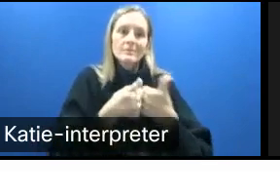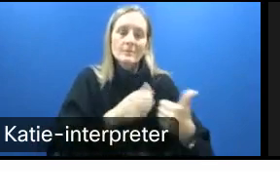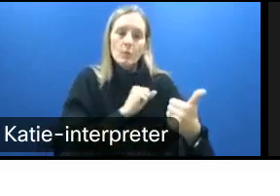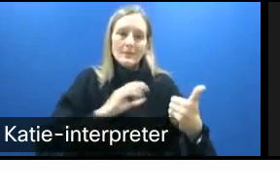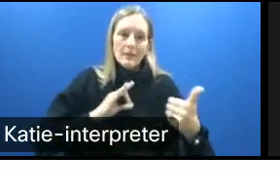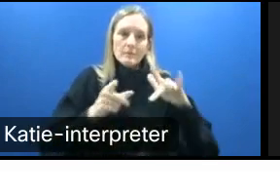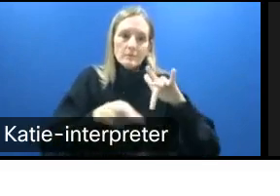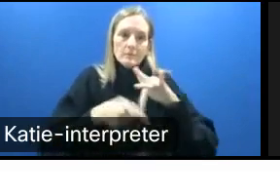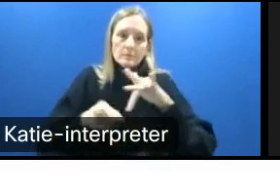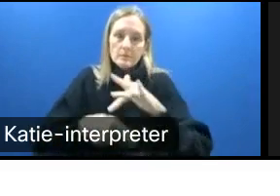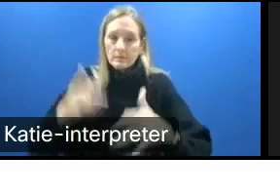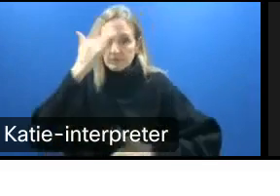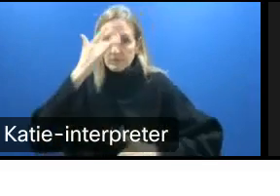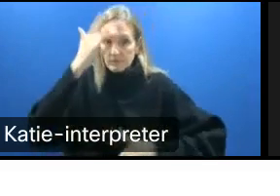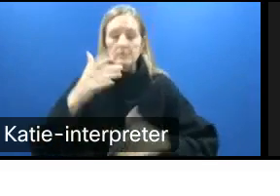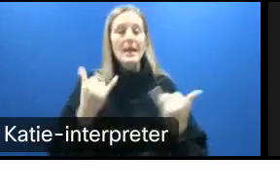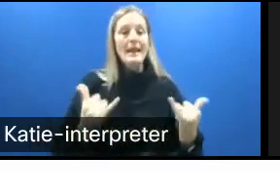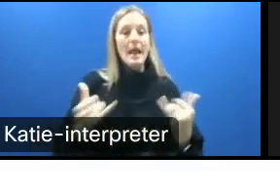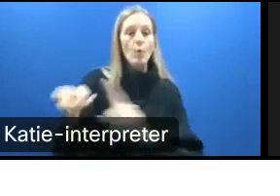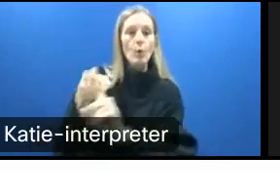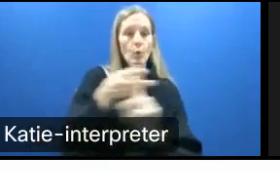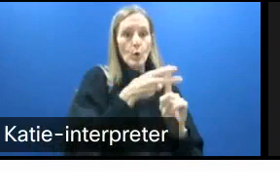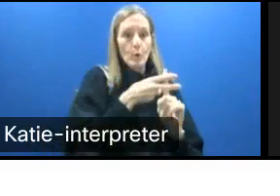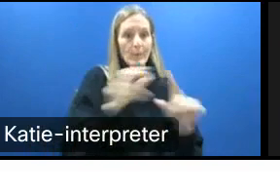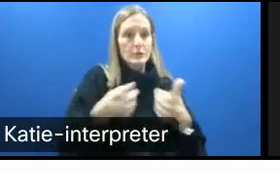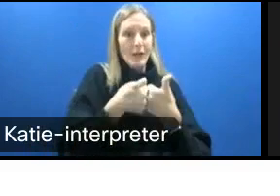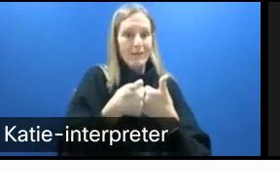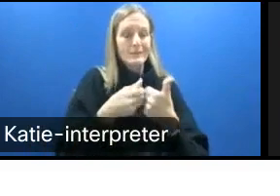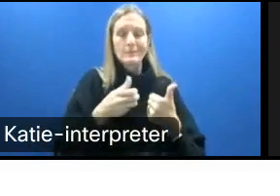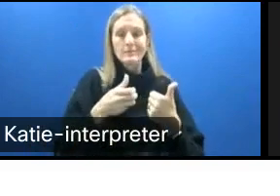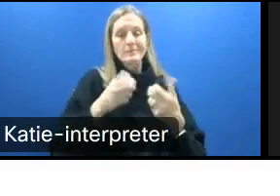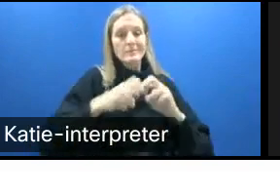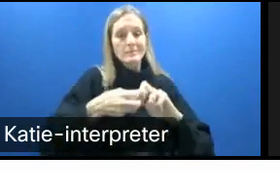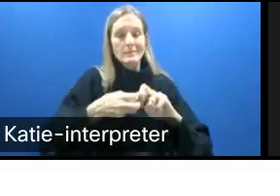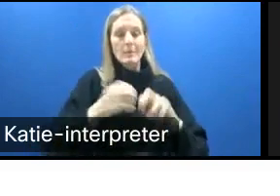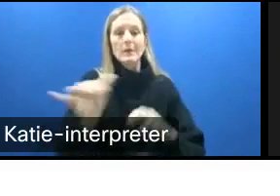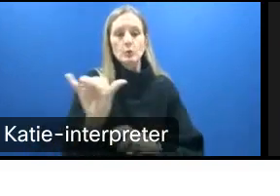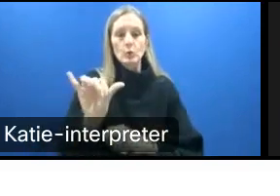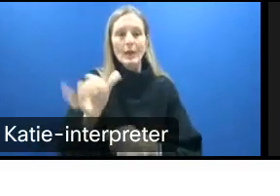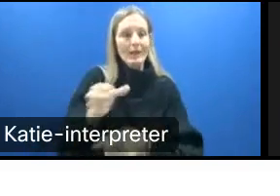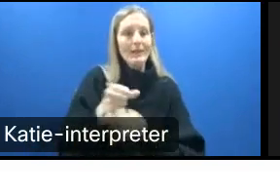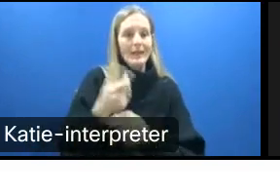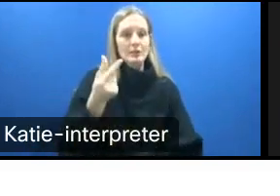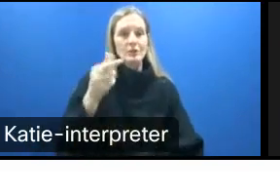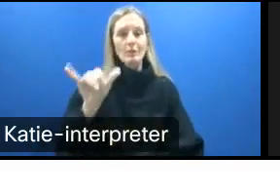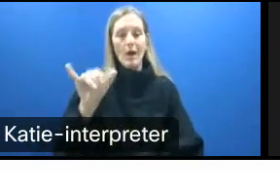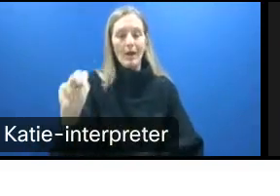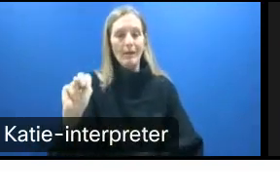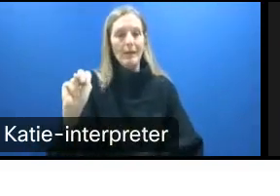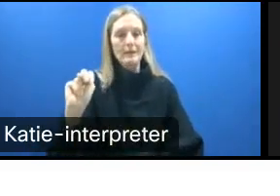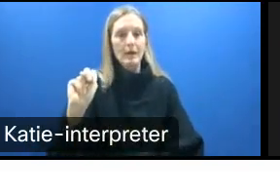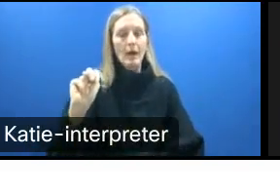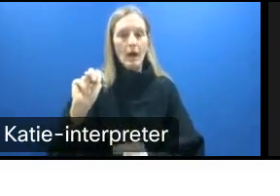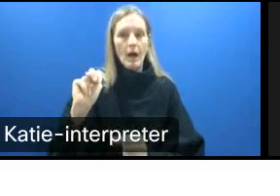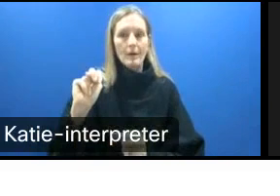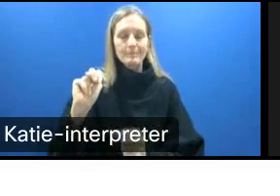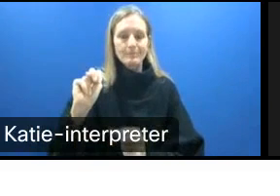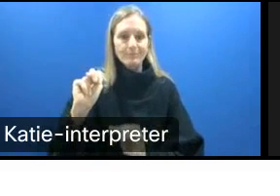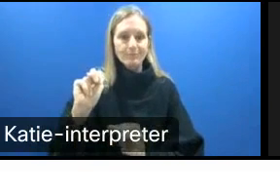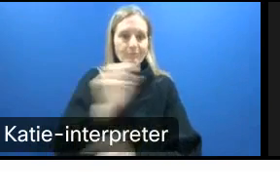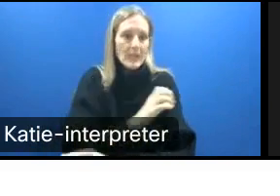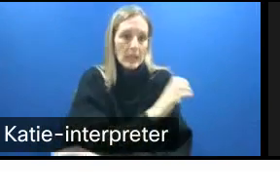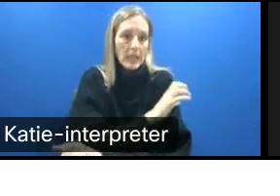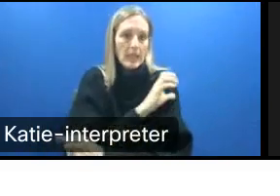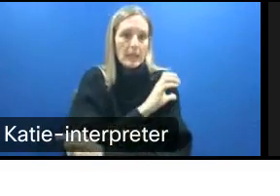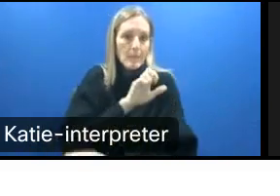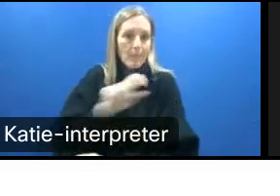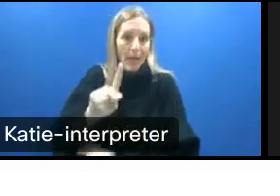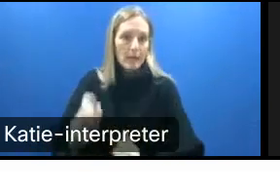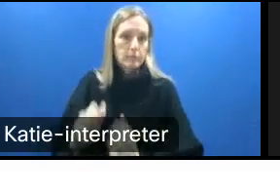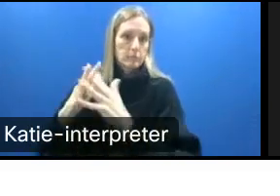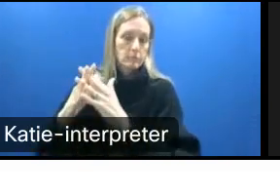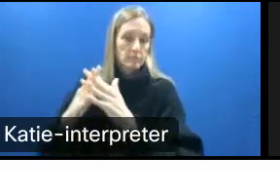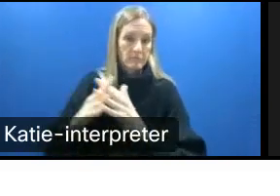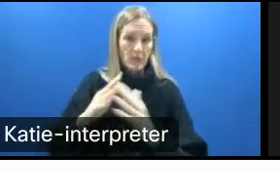And I see that the recruitment challenges is, the, there's a problem with competency is getting the GYN clinic back. Is there any up to date information on that as to when you think you might be able to get the clinic back?